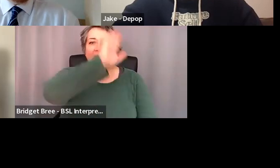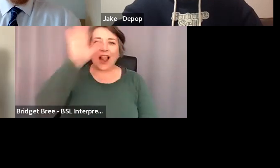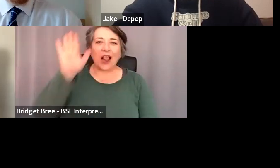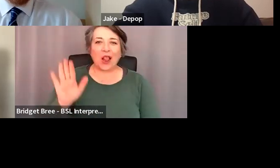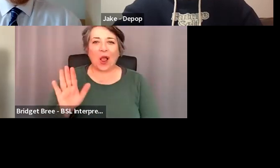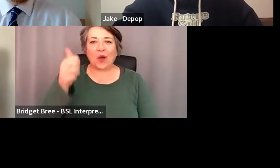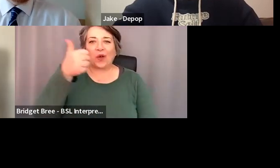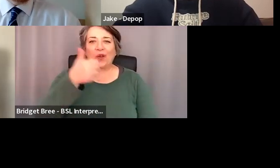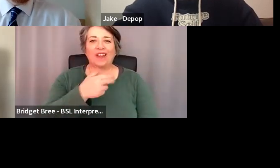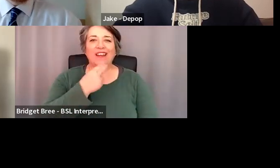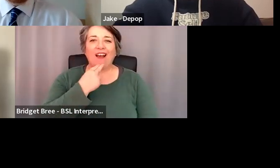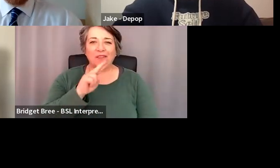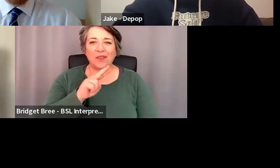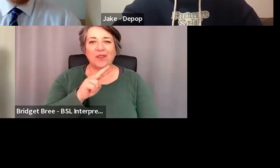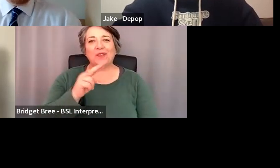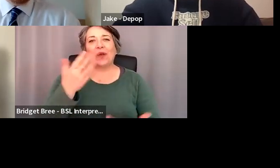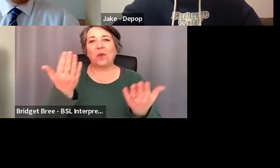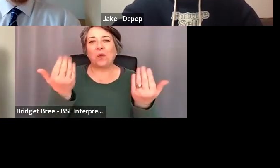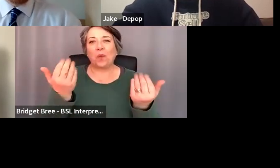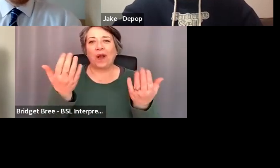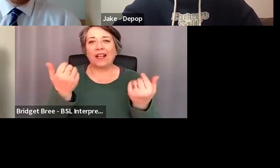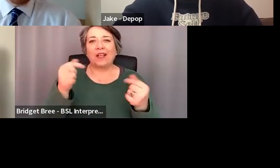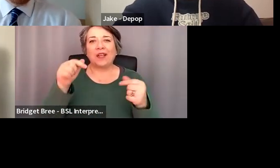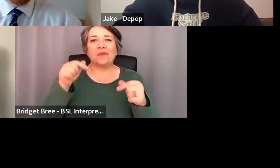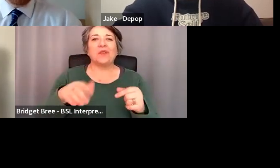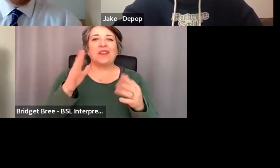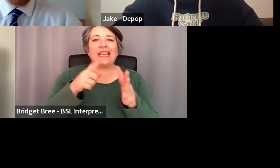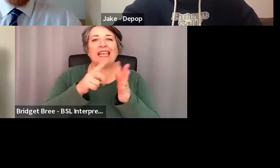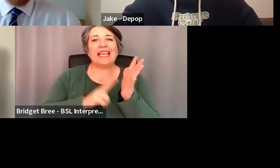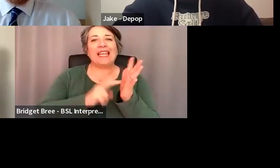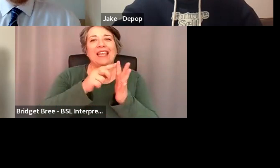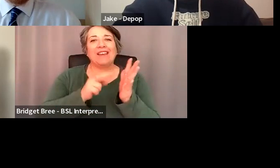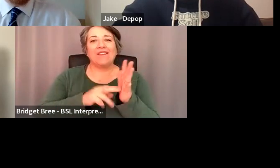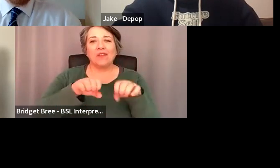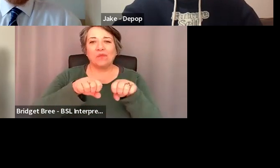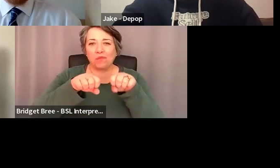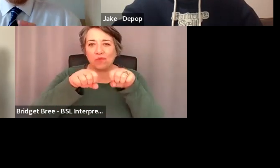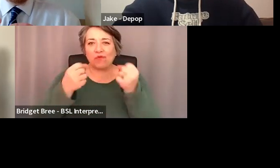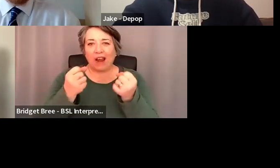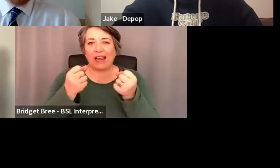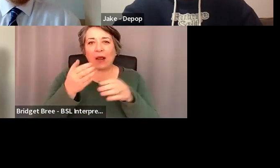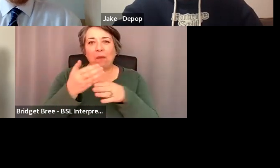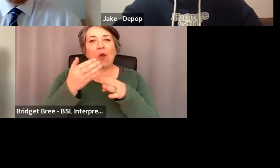Hello everyone, good afternoon. Hello, everyone! Good afternoon, and welcome to the latest, Evenbreak meet the employer, Webinar, just before we get going. Welcome to the latest Evenbreak meet the employer webinar.